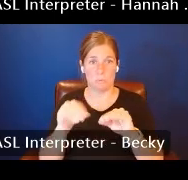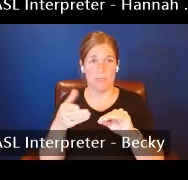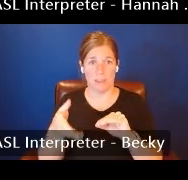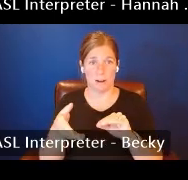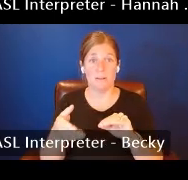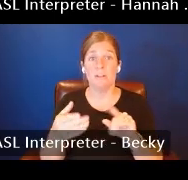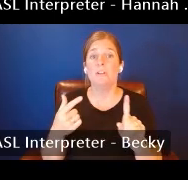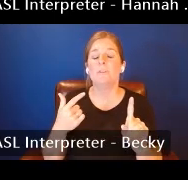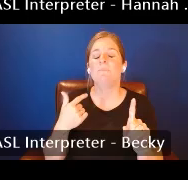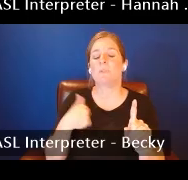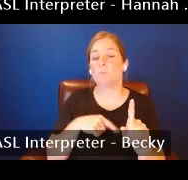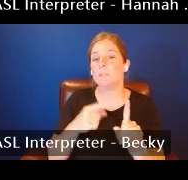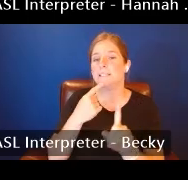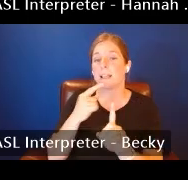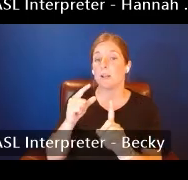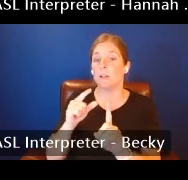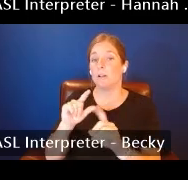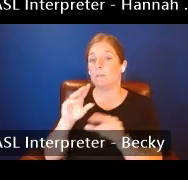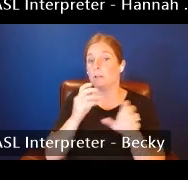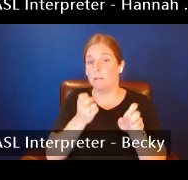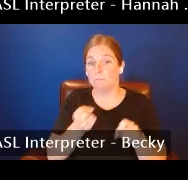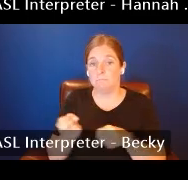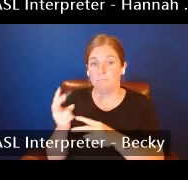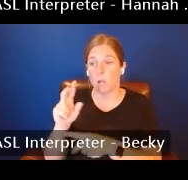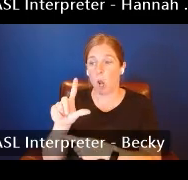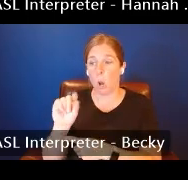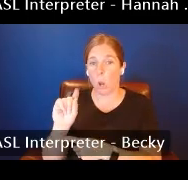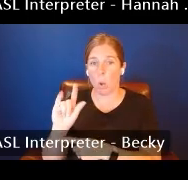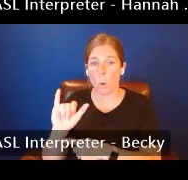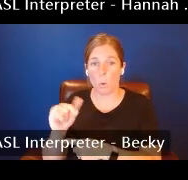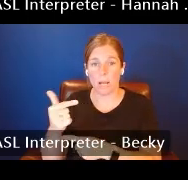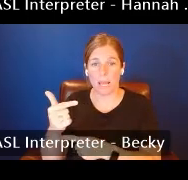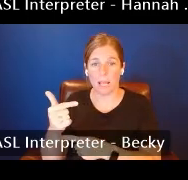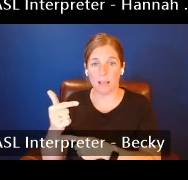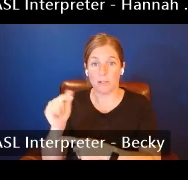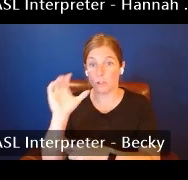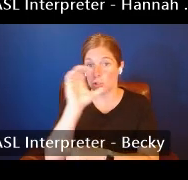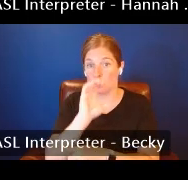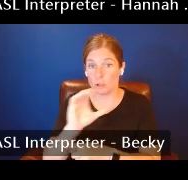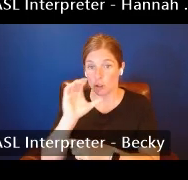results into a reading order on the page.